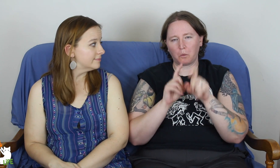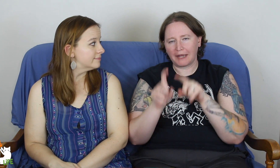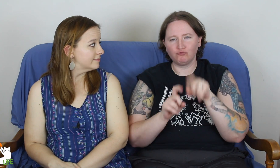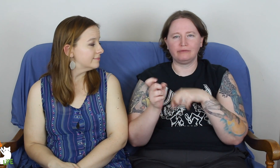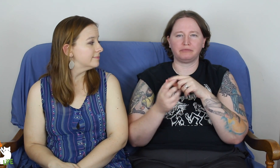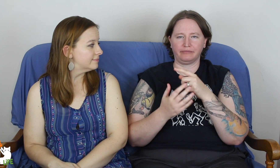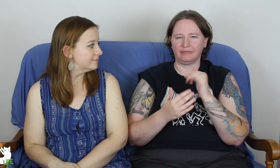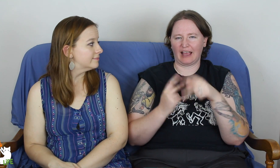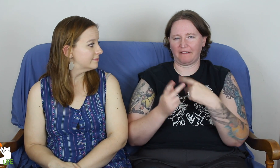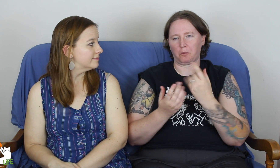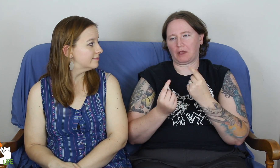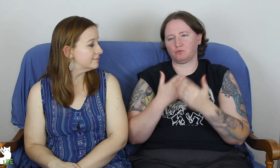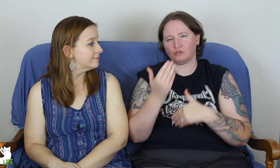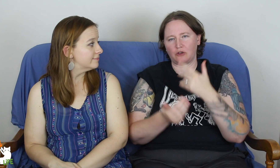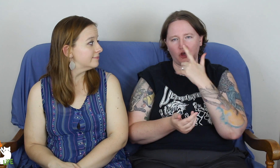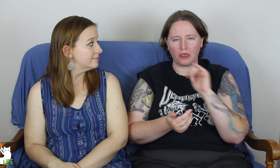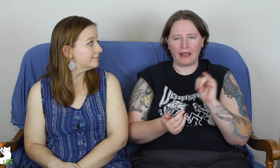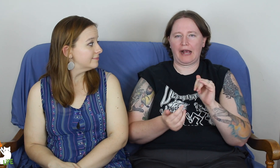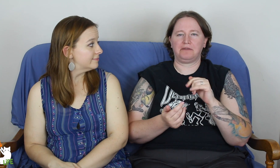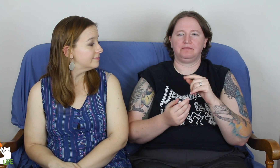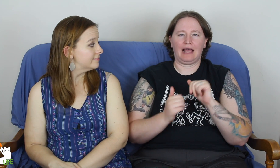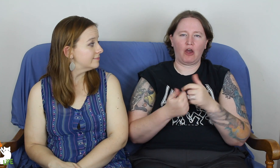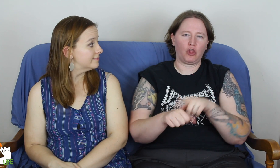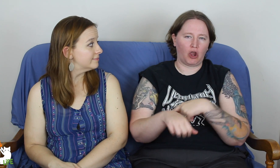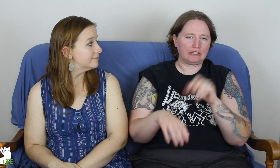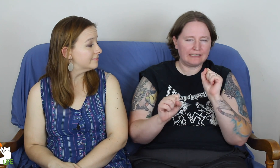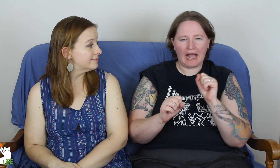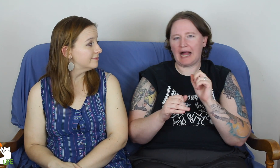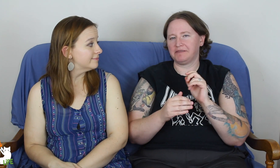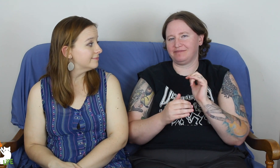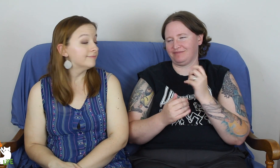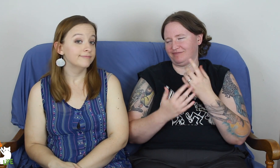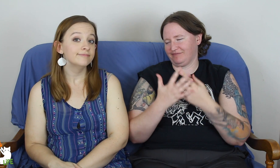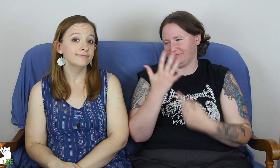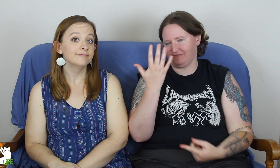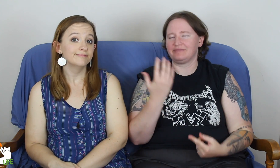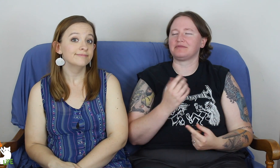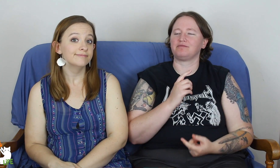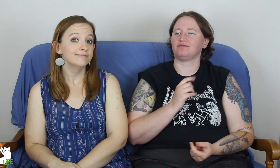and ask questions and that type of thing. What the process looks like and how long it was going to take and all of that.